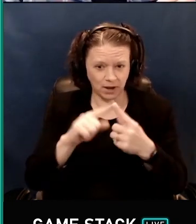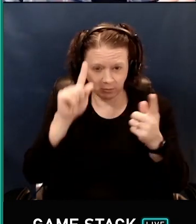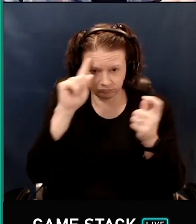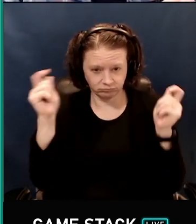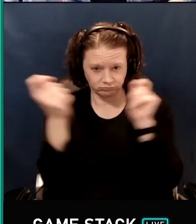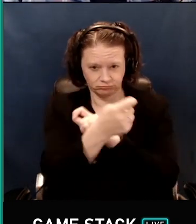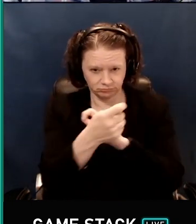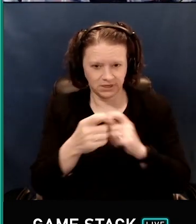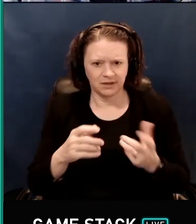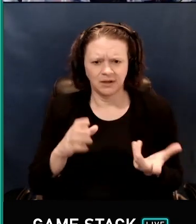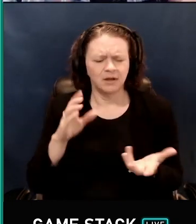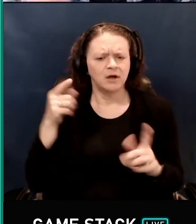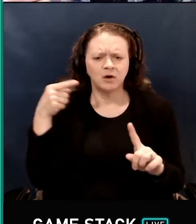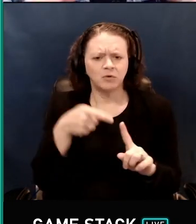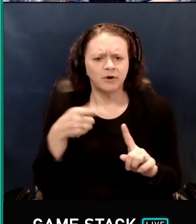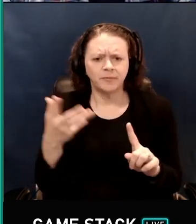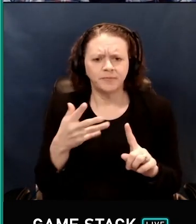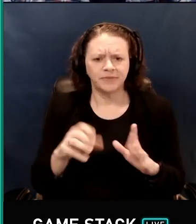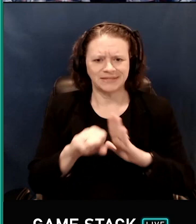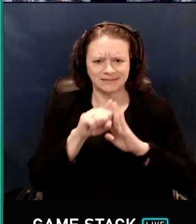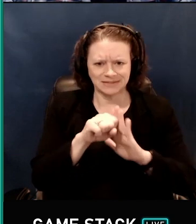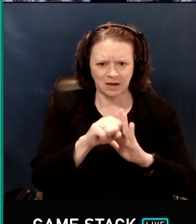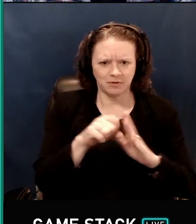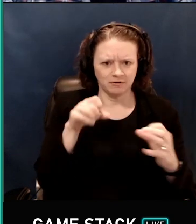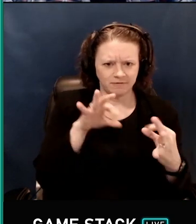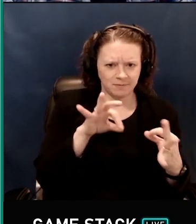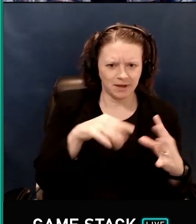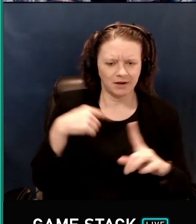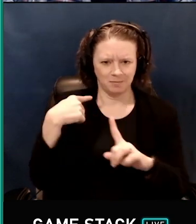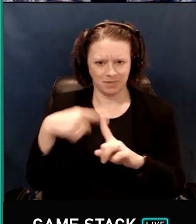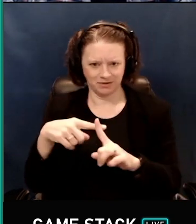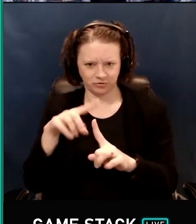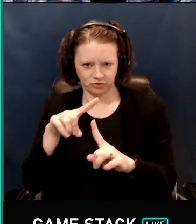Feedback plus DirectStorage. There's an increase in game memory needs recently,